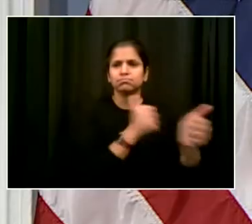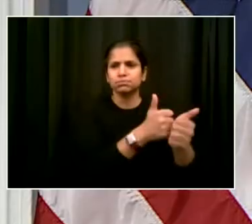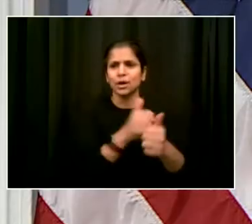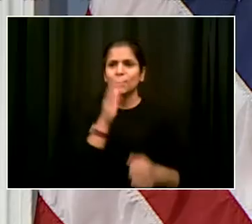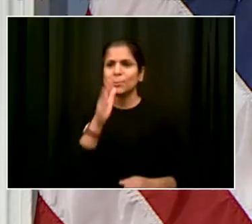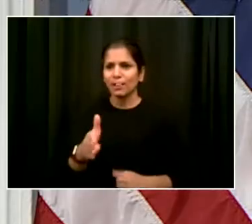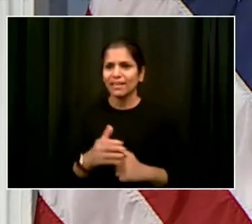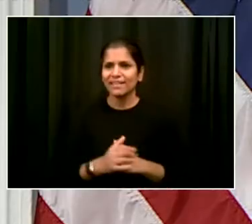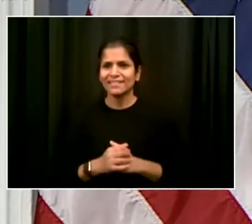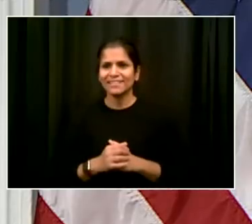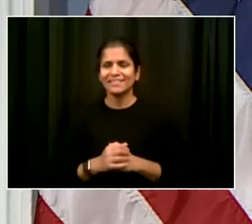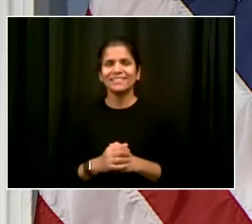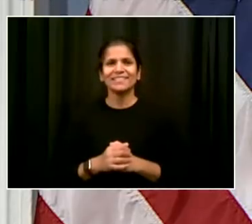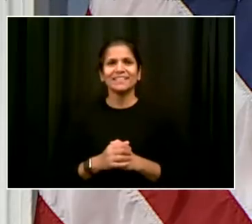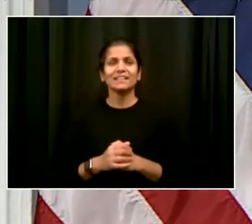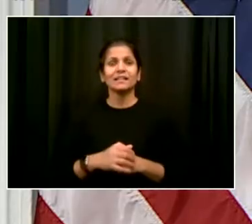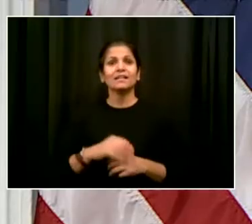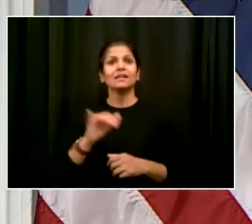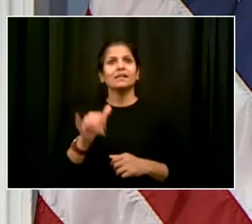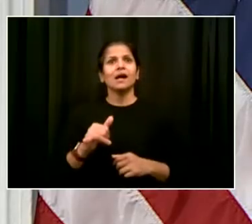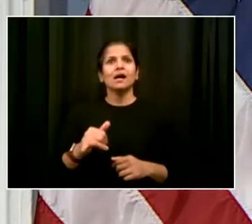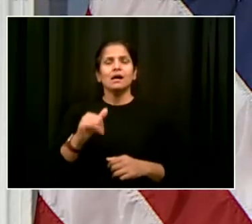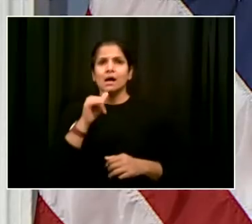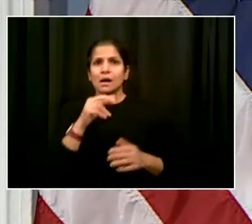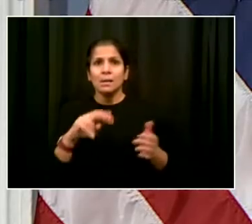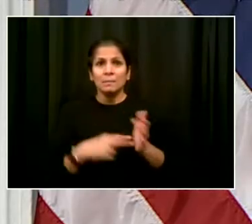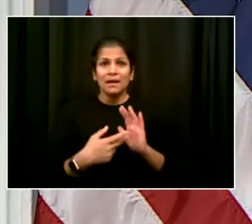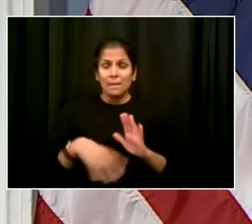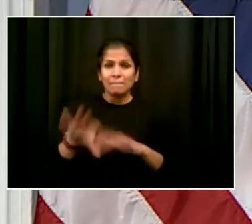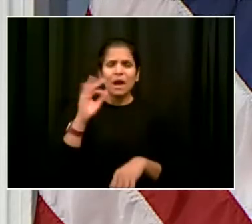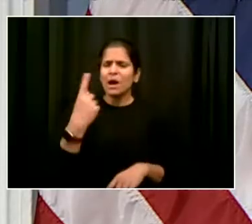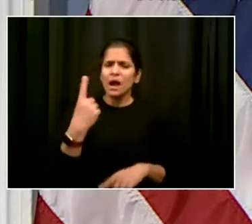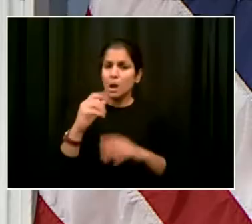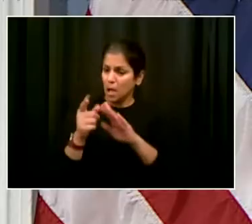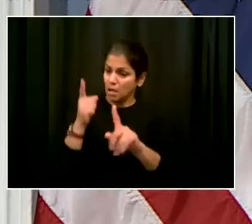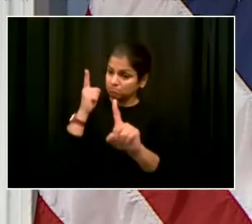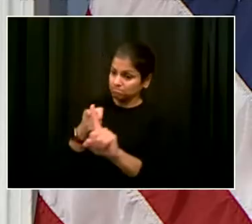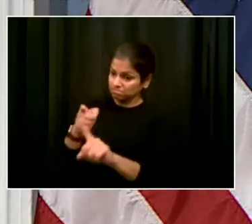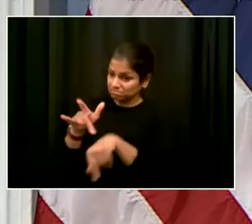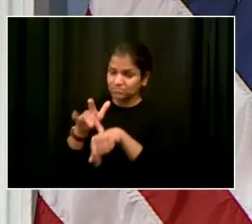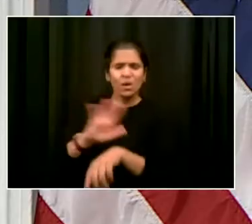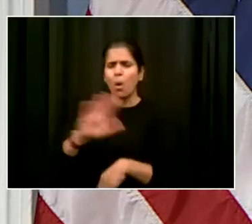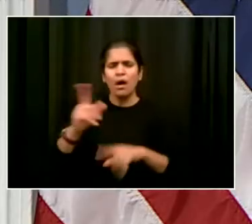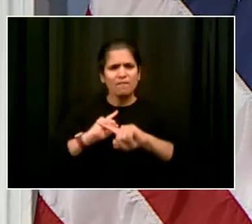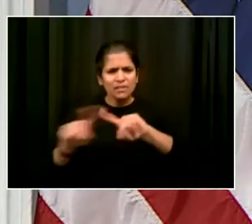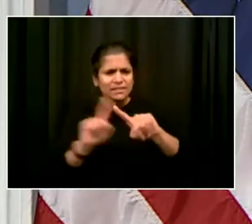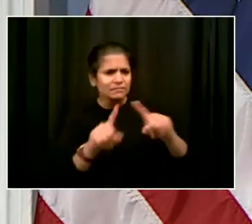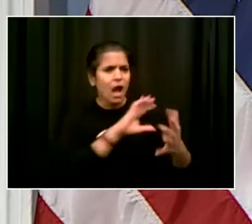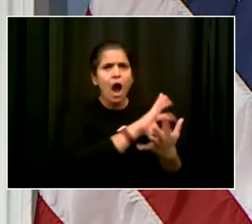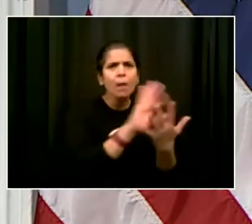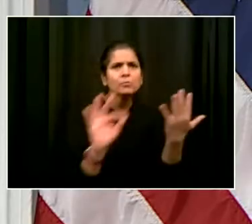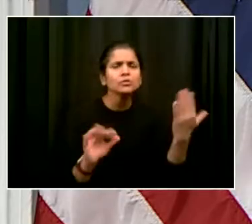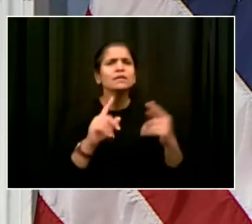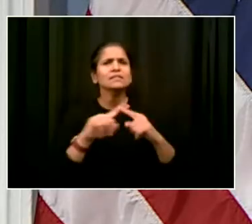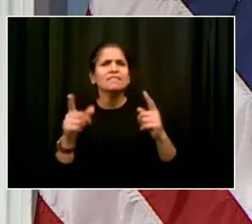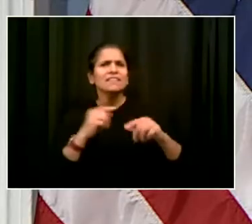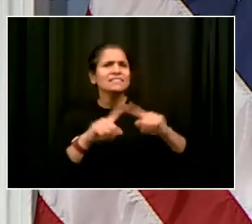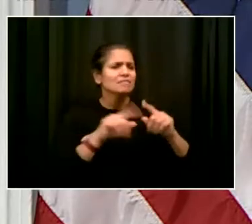ACADEMICALLLY AND REALLLCY ANAN PPOPREE SLTUTUEDNTN FORWRWD ARIN TERMS OF ENRICHMENT ACTIVITIES AS WELL. SO WE ARE NOT